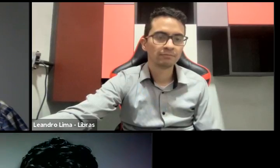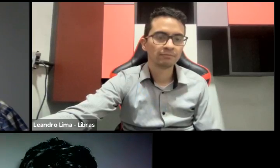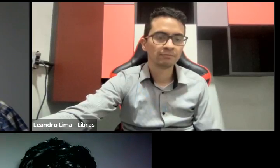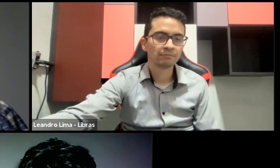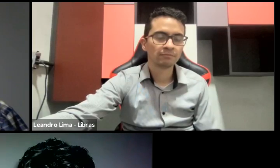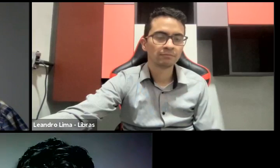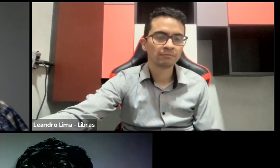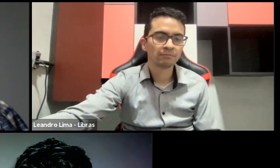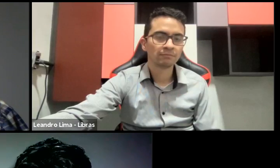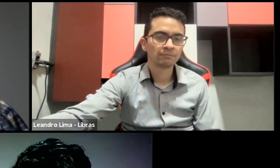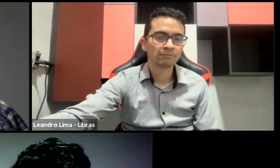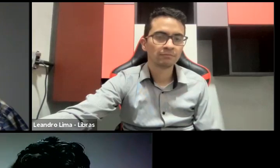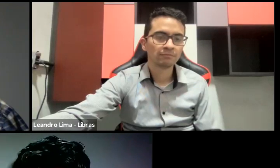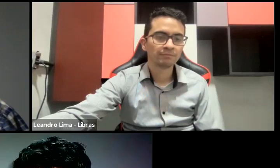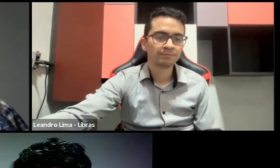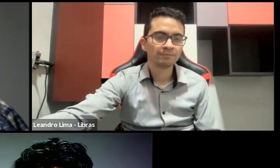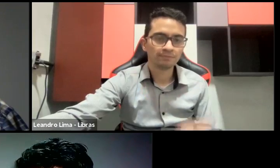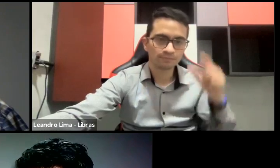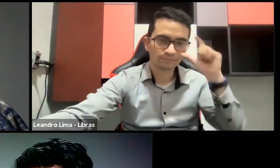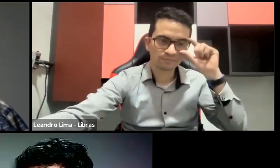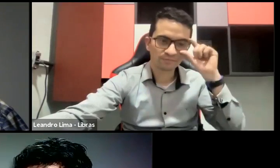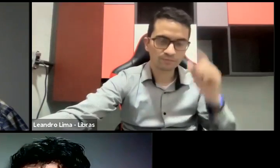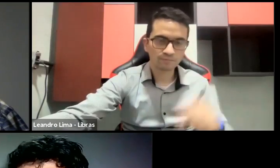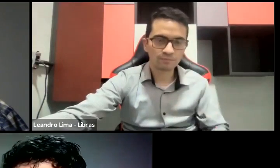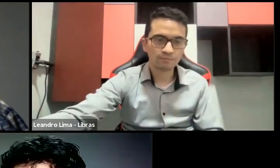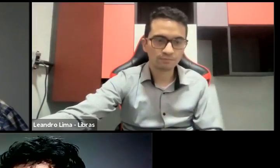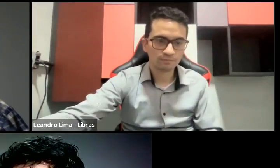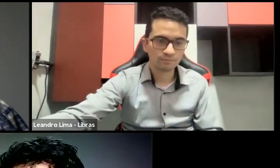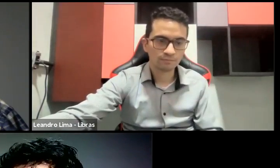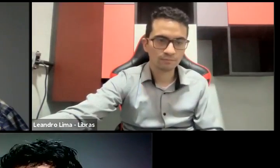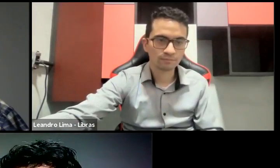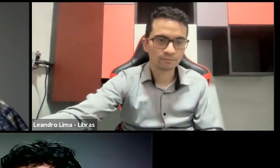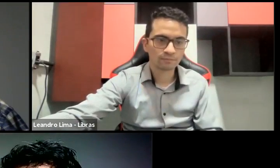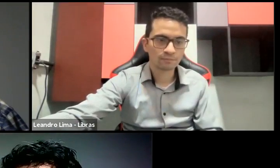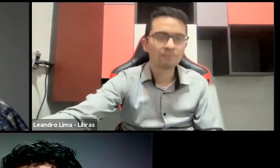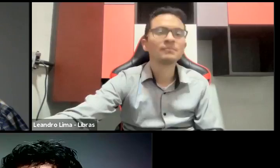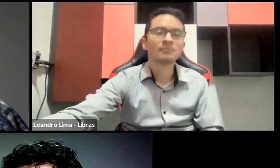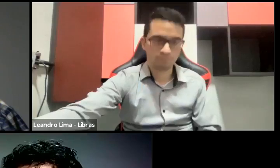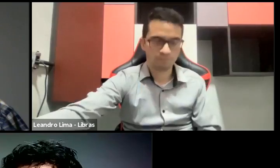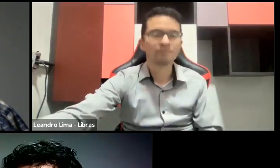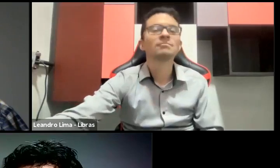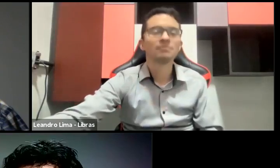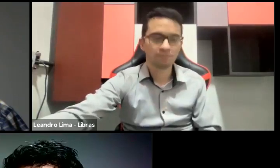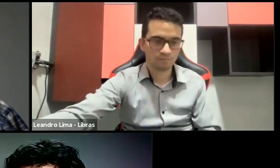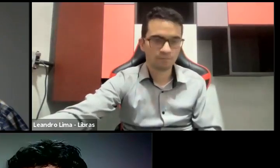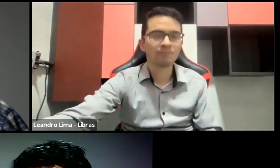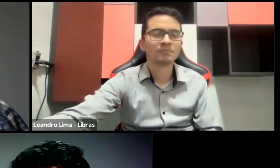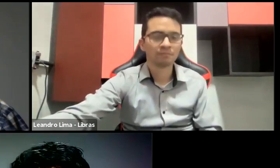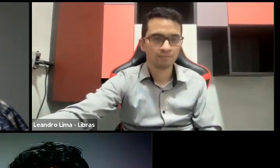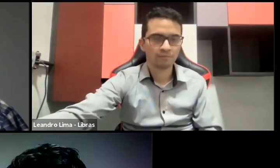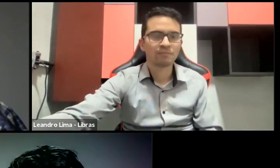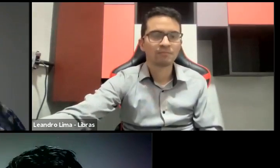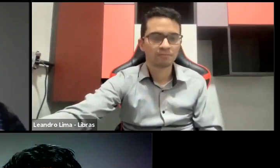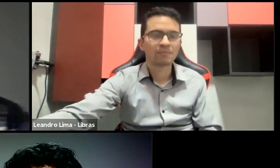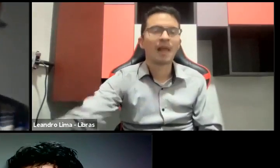n, if you have slides, or if n, if you have slides, or if you have written a paper about have written a paper about, I mean, if you have written up. text.